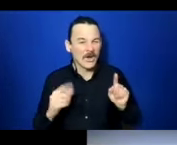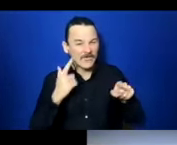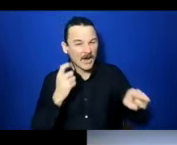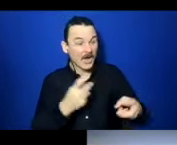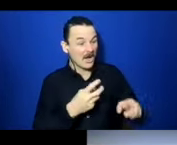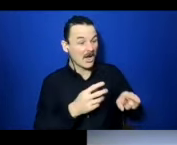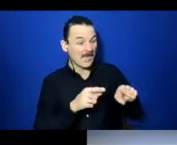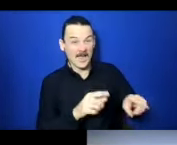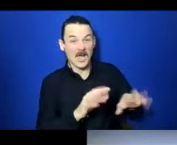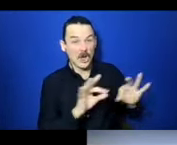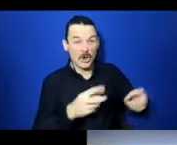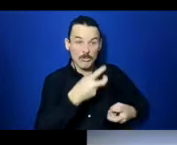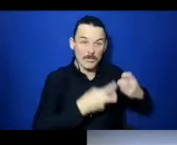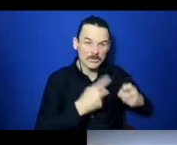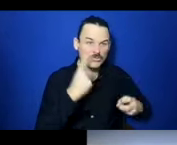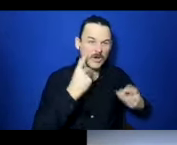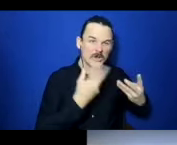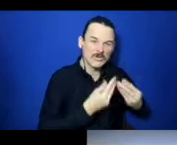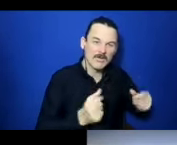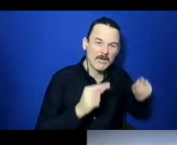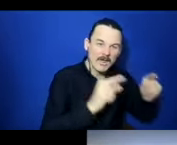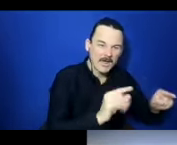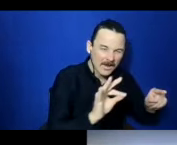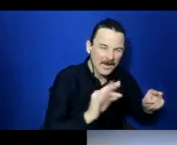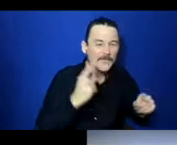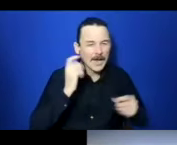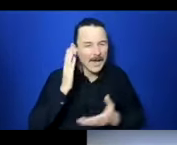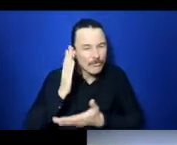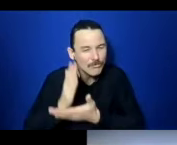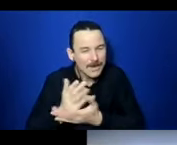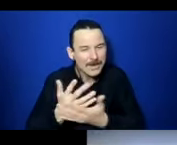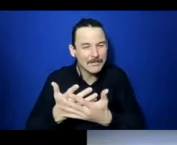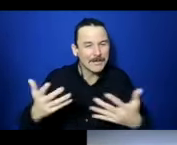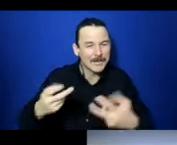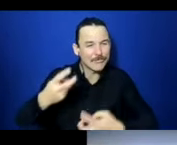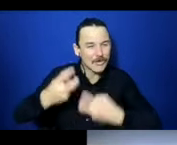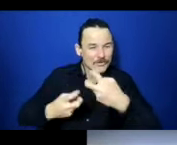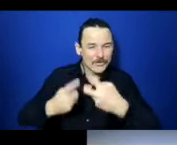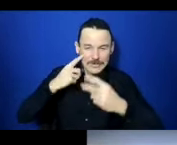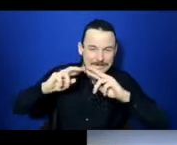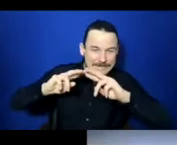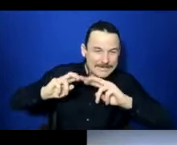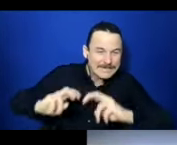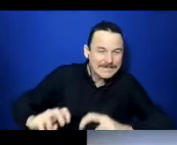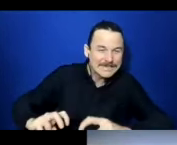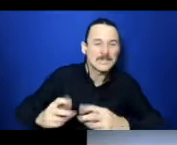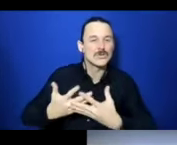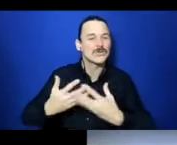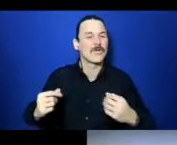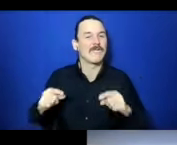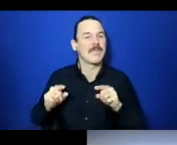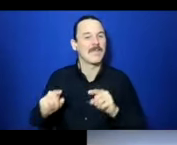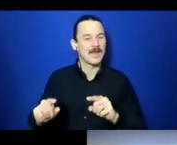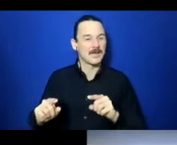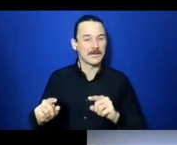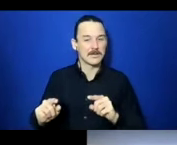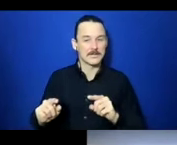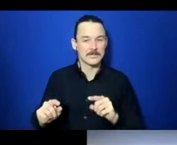and and look at how not to reinvent the wheel but. I got a call from somebody the other day,